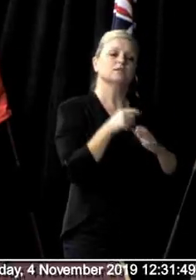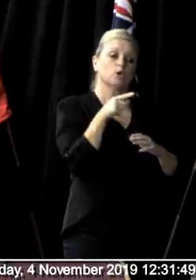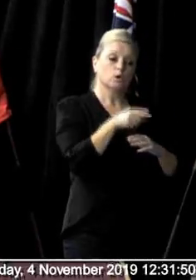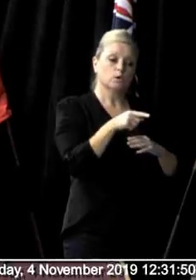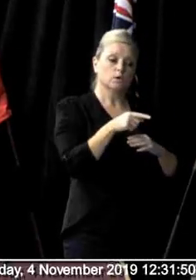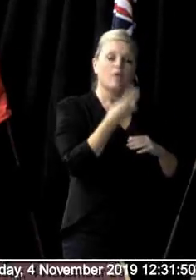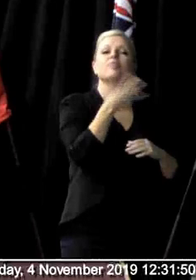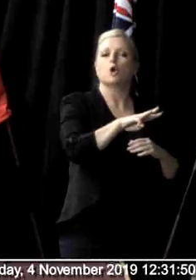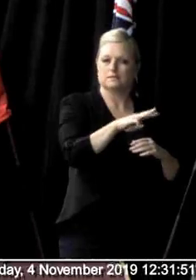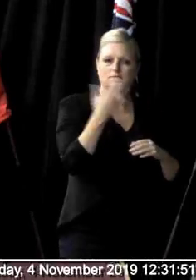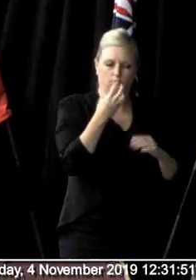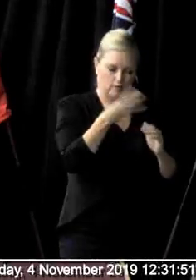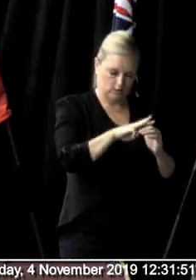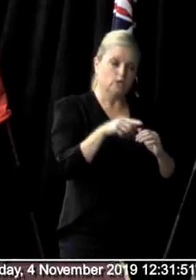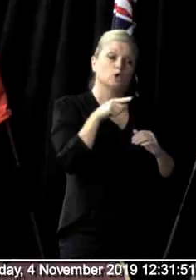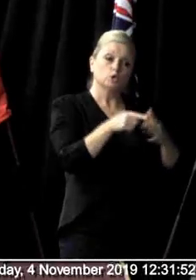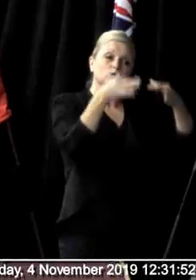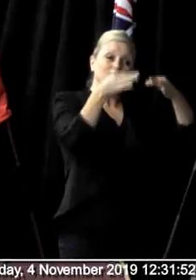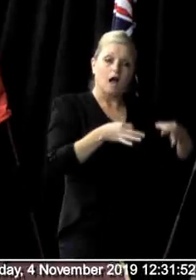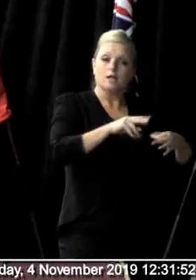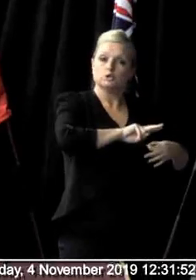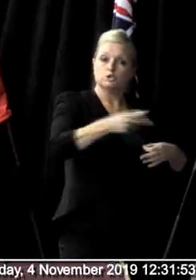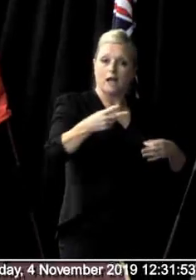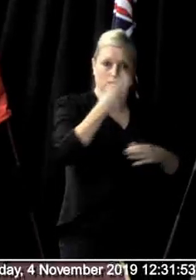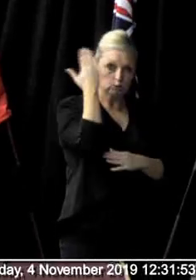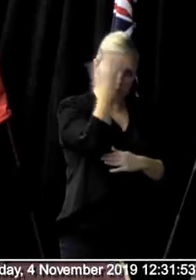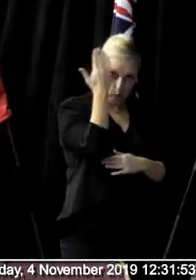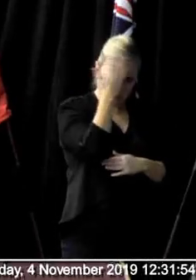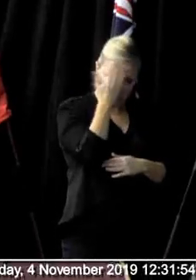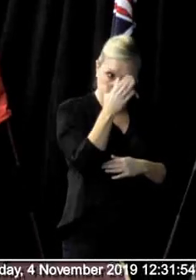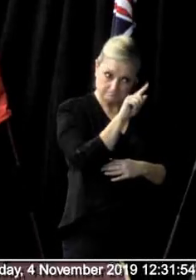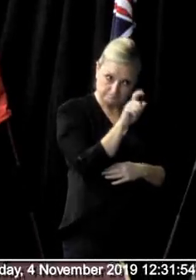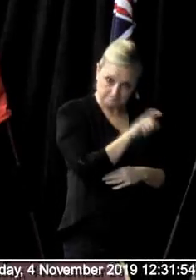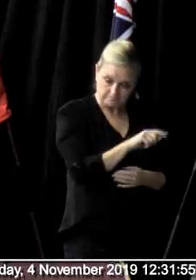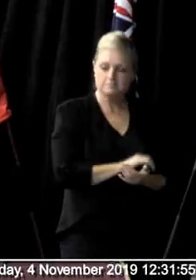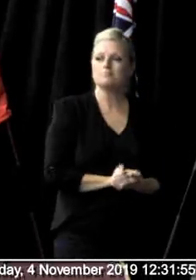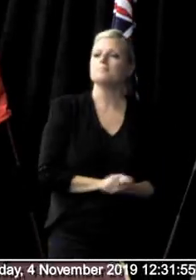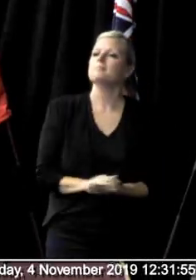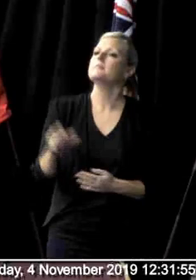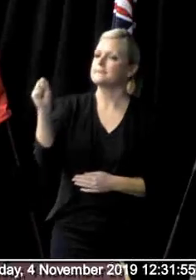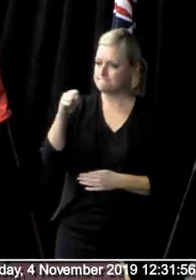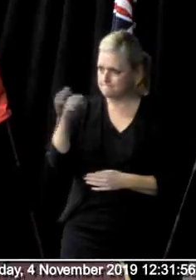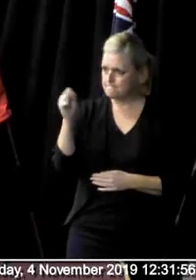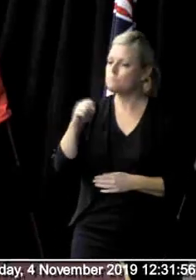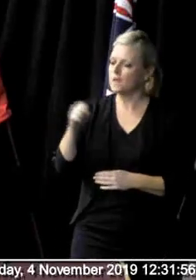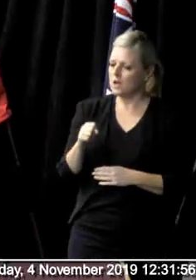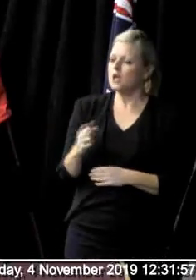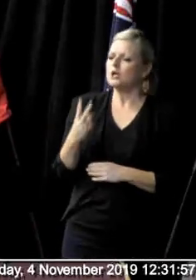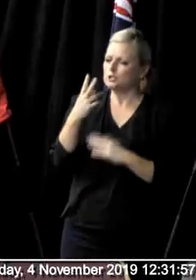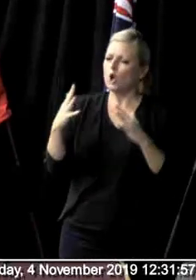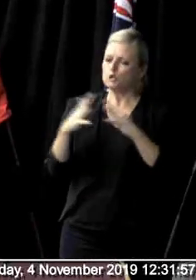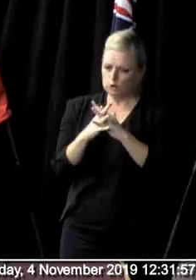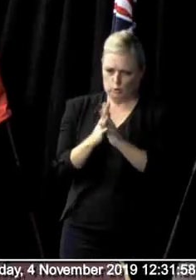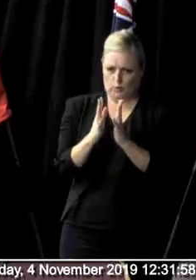Yes. After two weeks it became really obvious